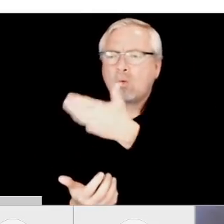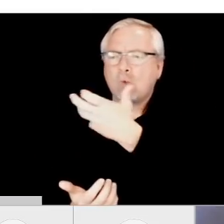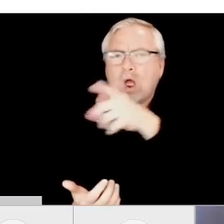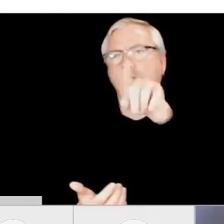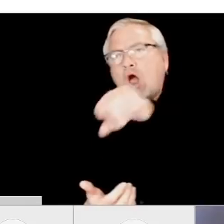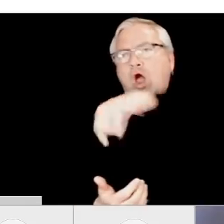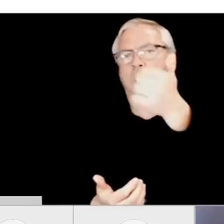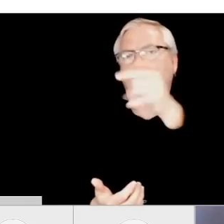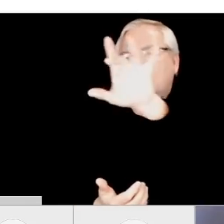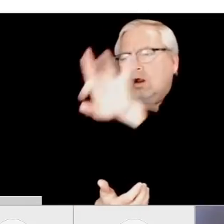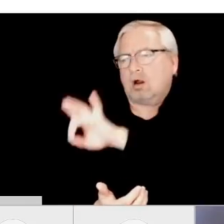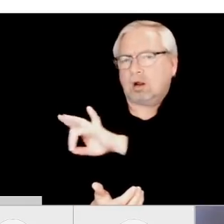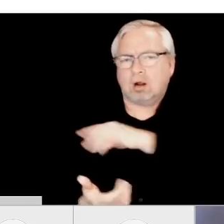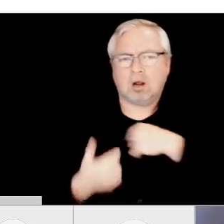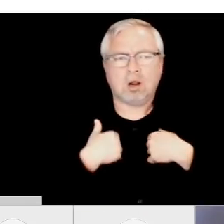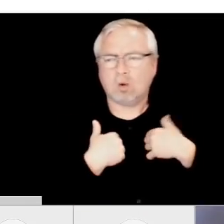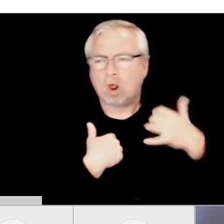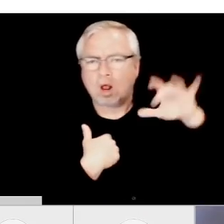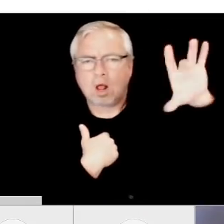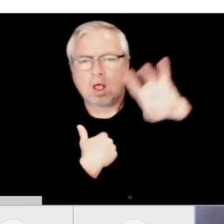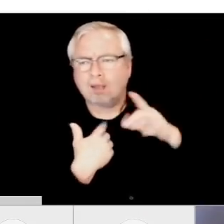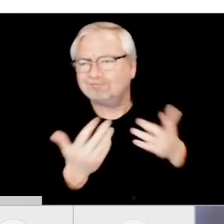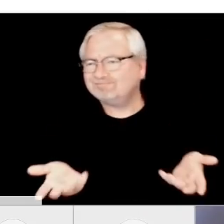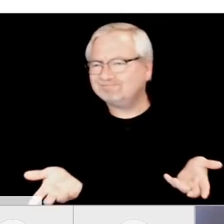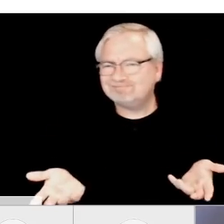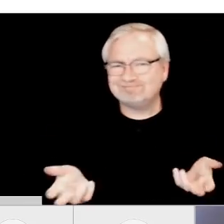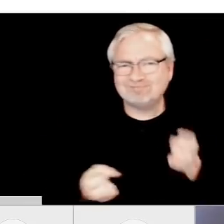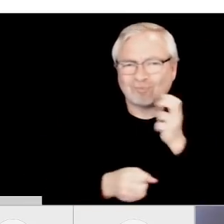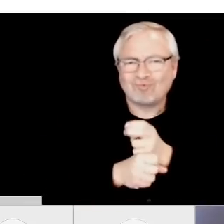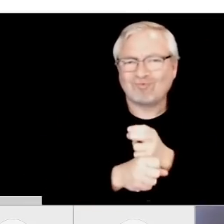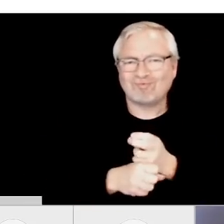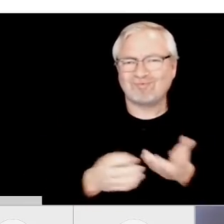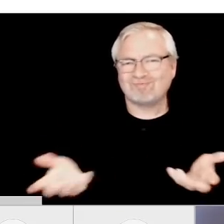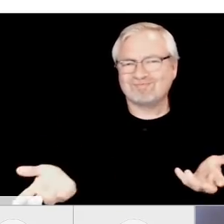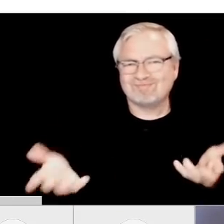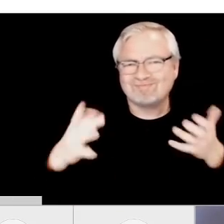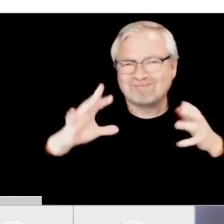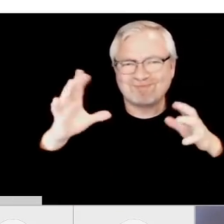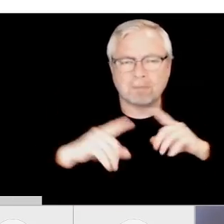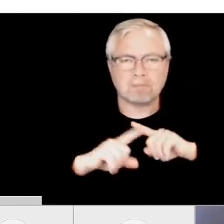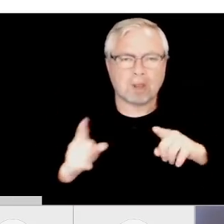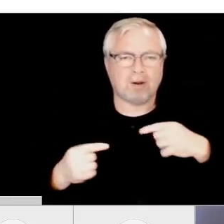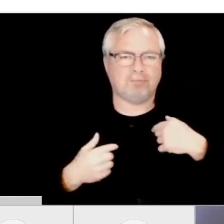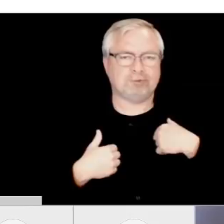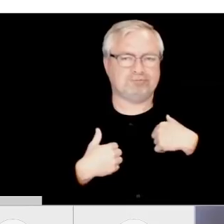I will sort of reject the notion that there is information that is not